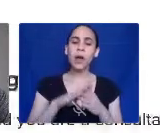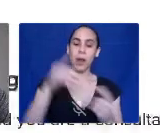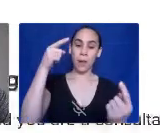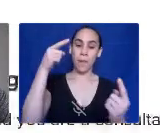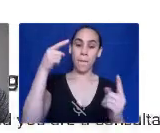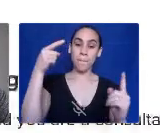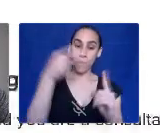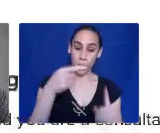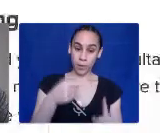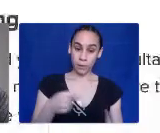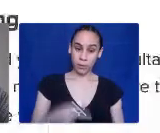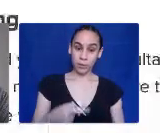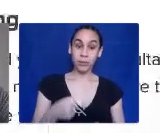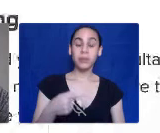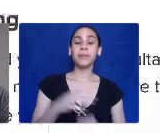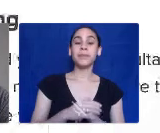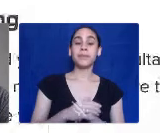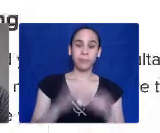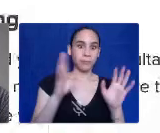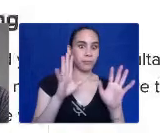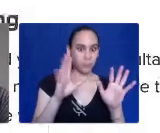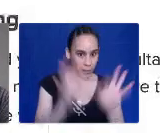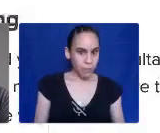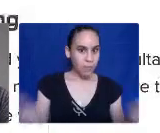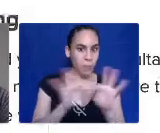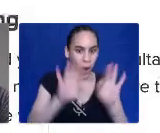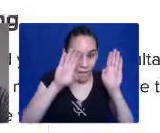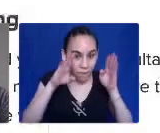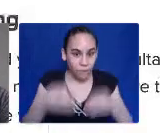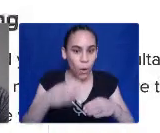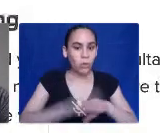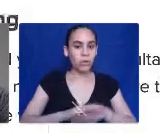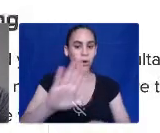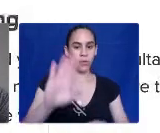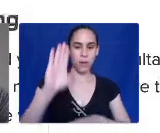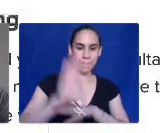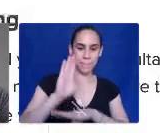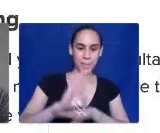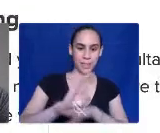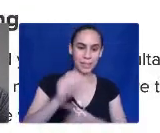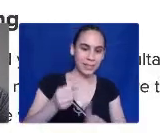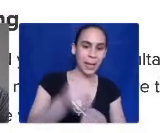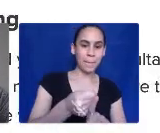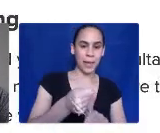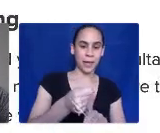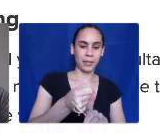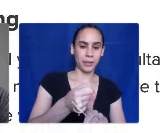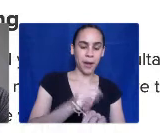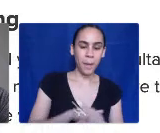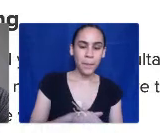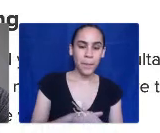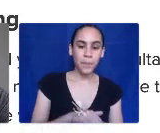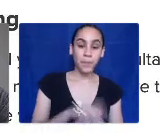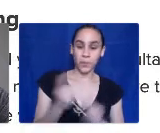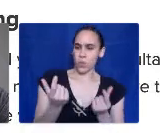is really super important focus on your business impact okay what did you do to make that business